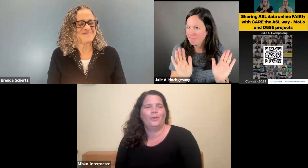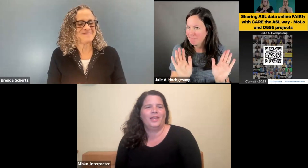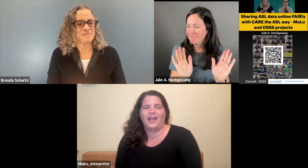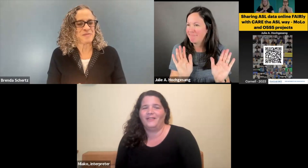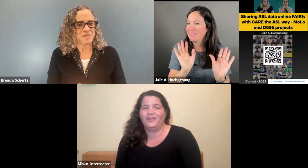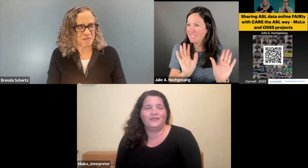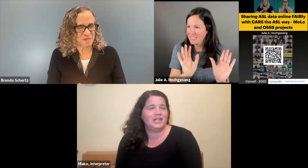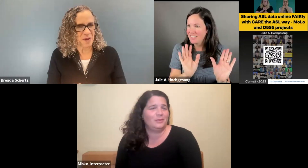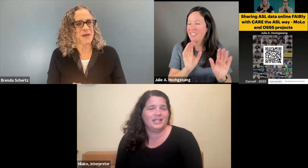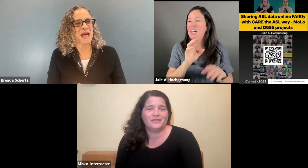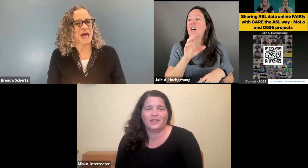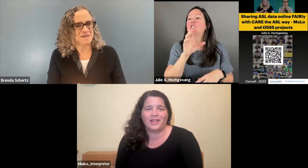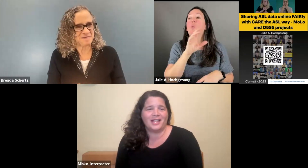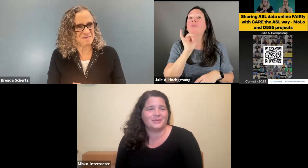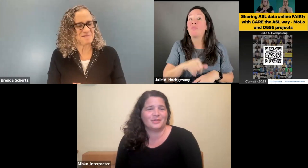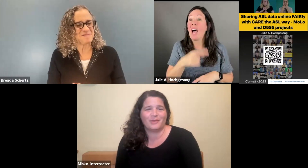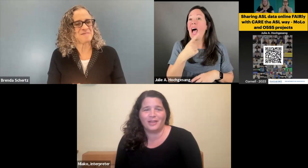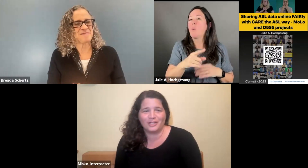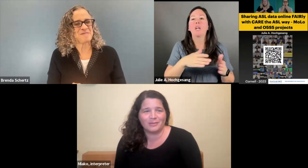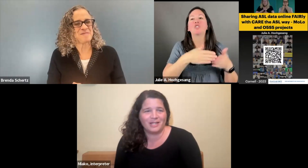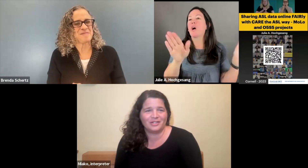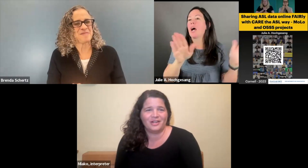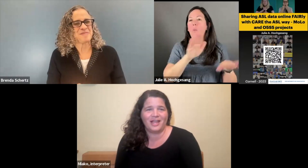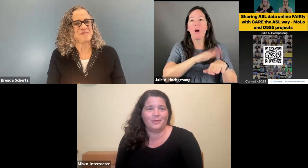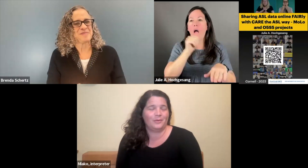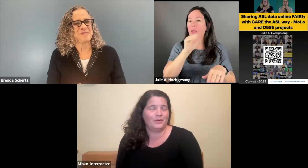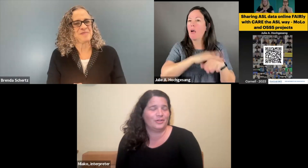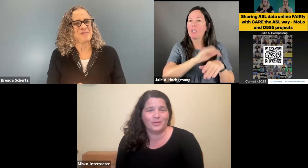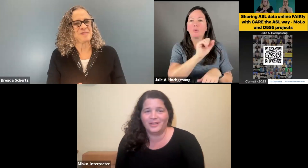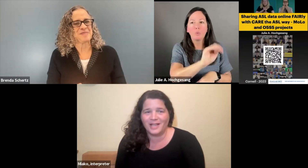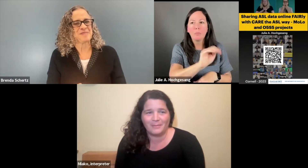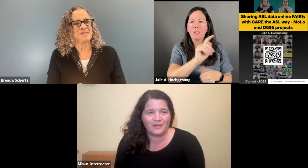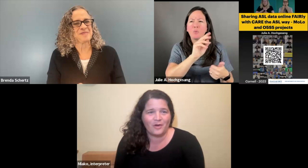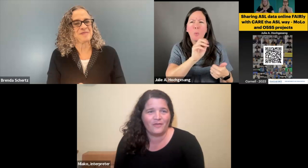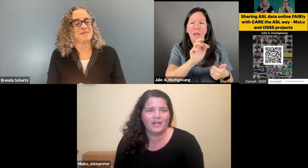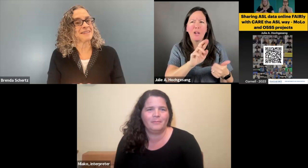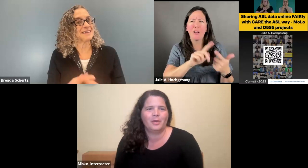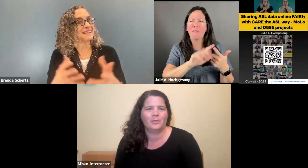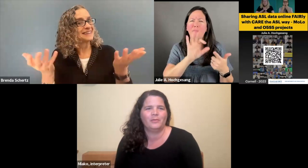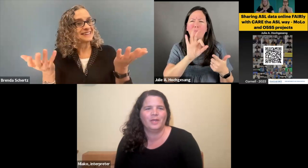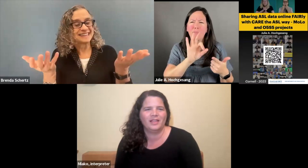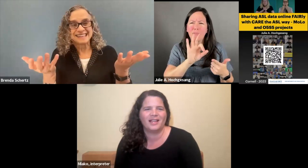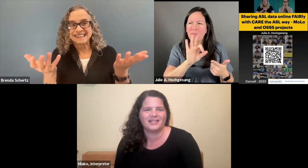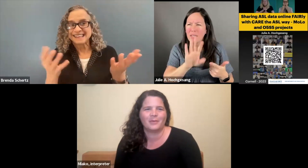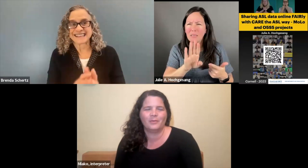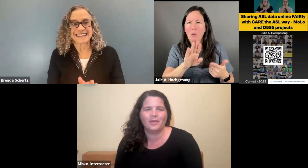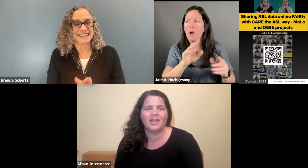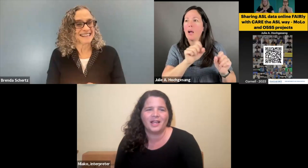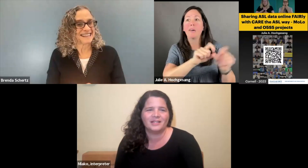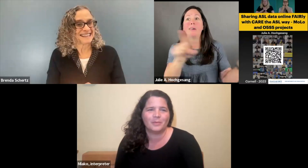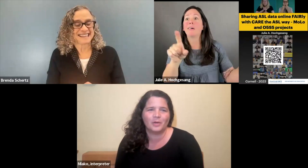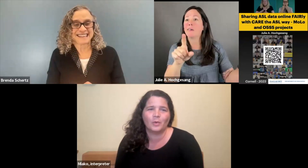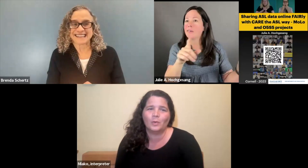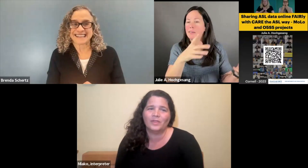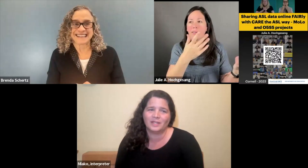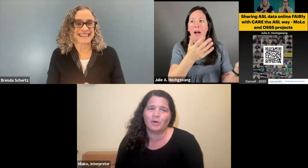we had 15 weeks for the class it was a regular semester and we were during the time of covid but we realized that we really had something cool with this